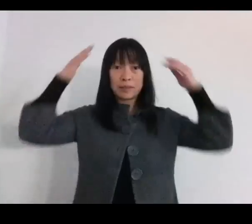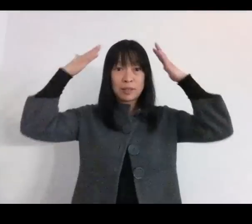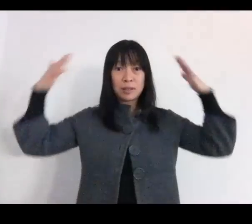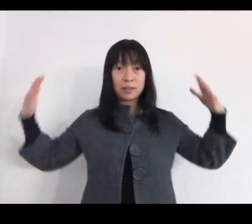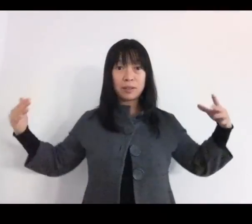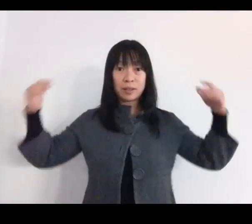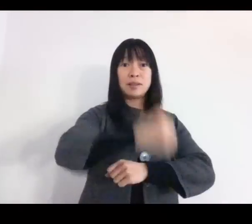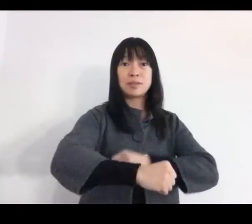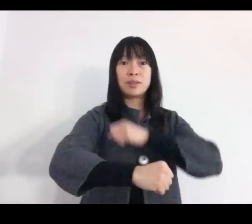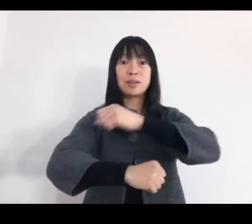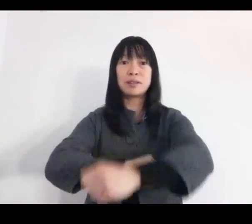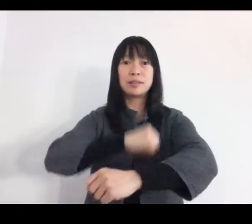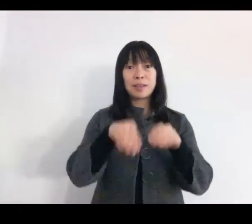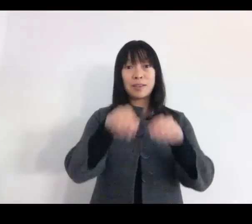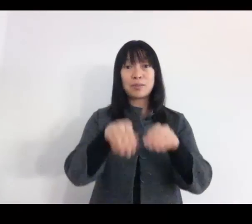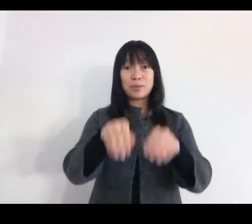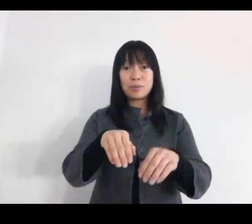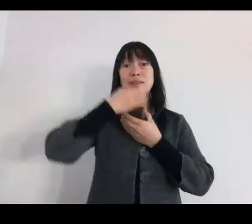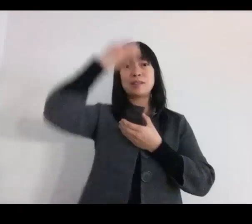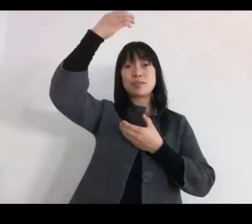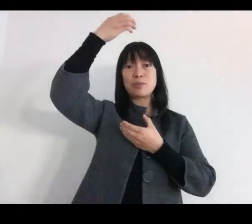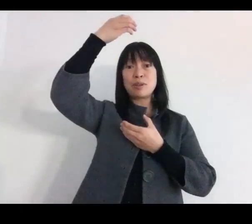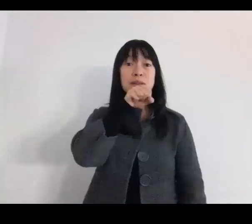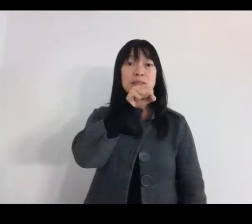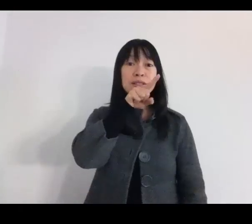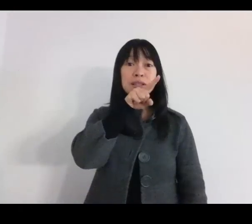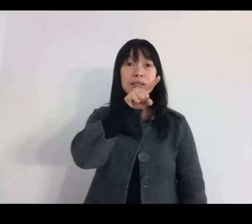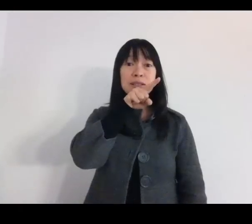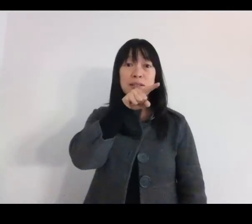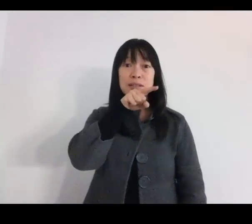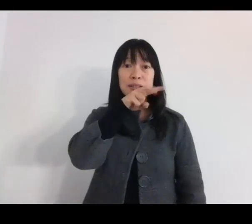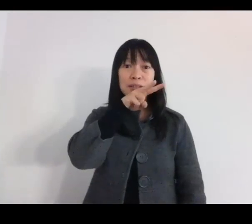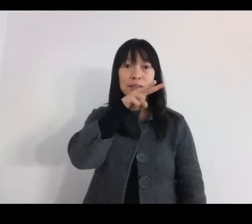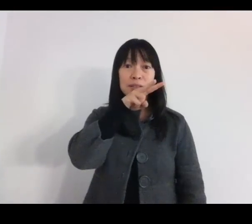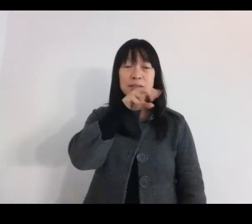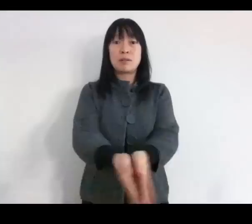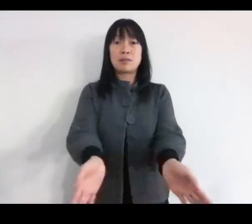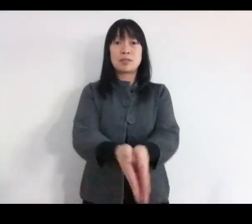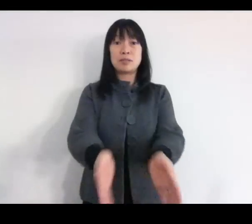LION TIGER KANGAROO GIRAFFE SNAKE LIZARD SEAL